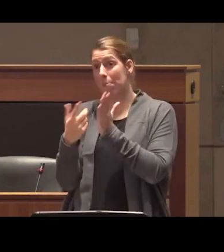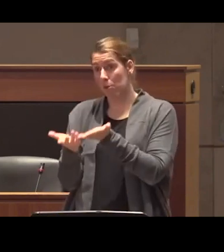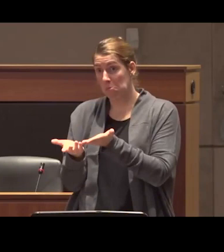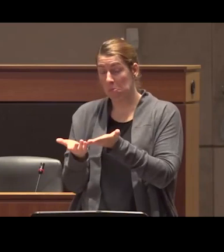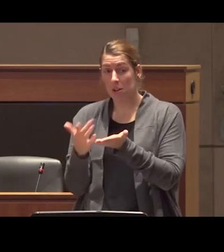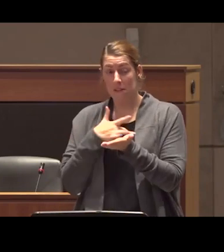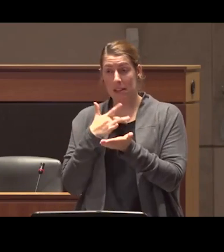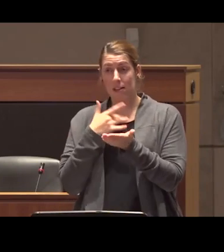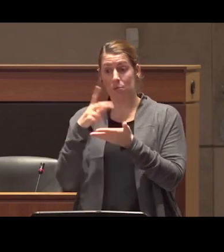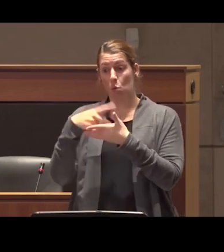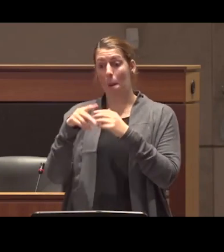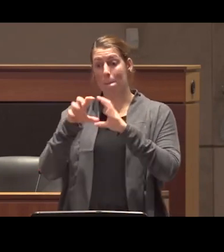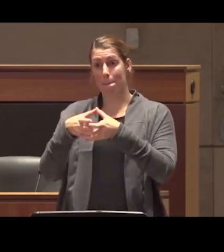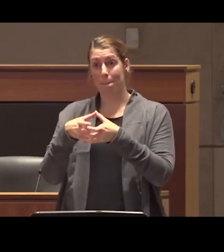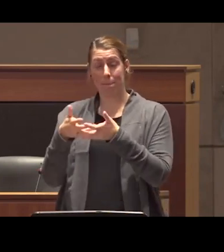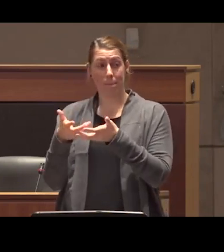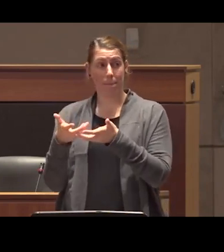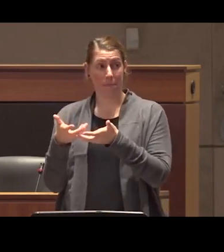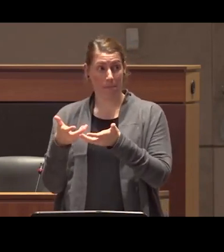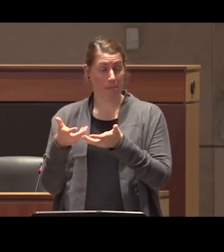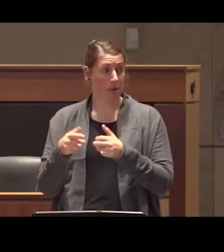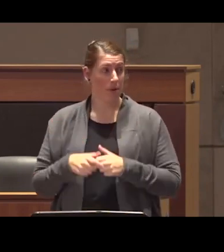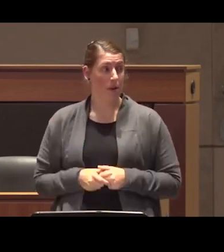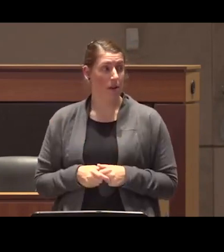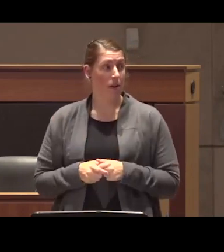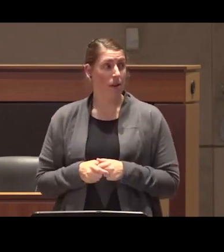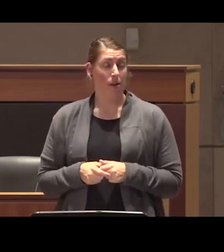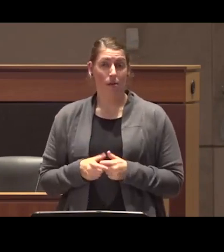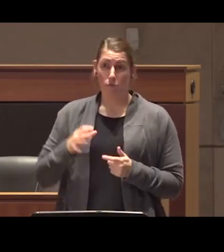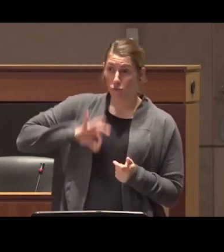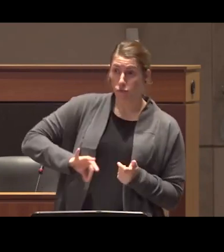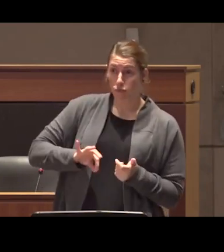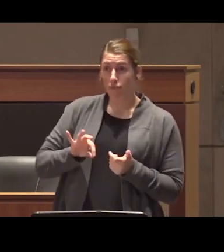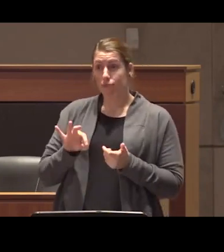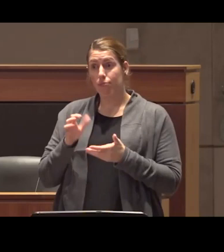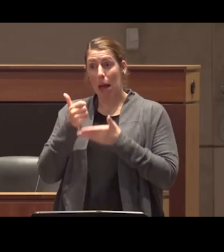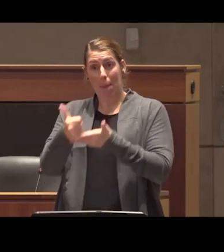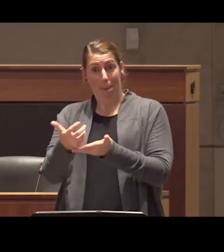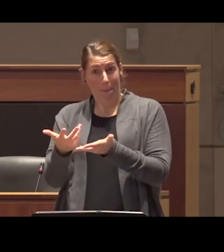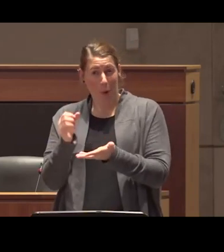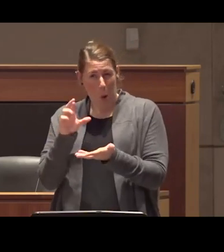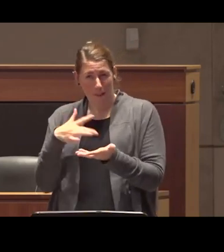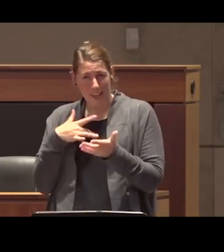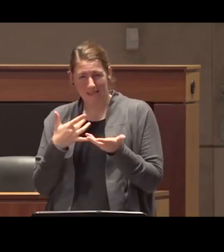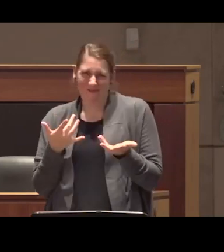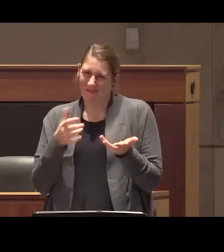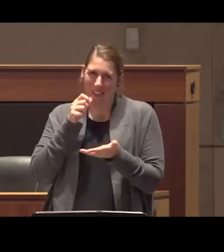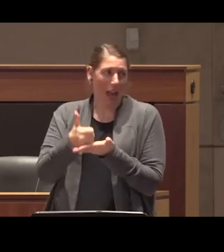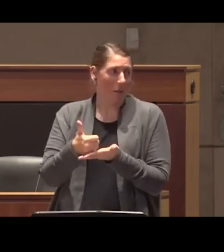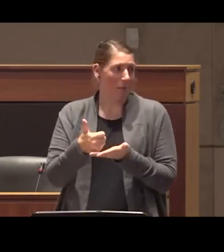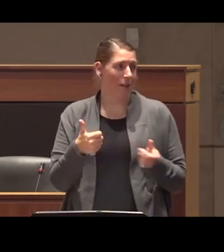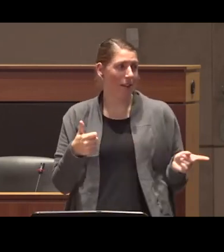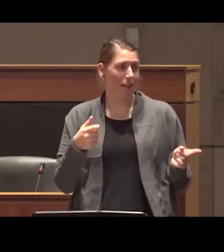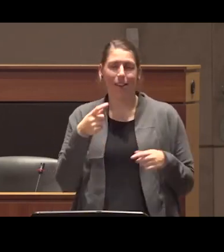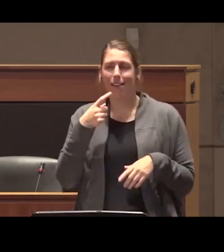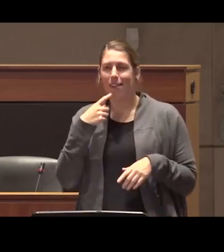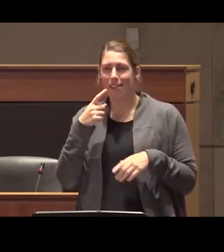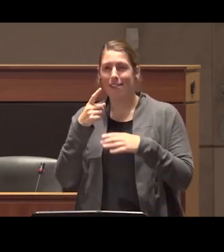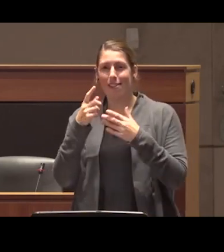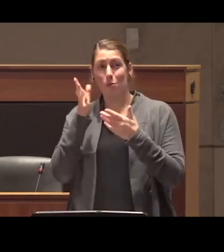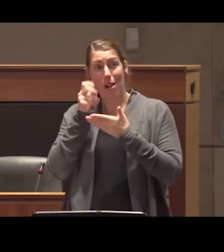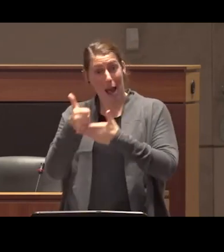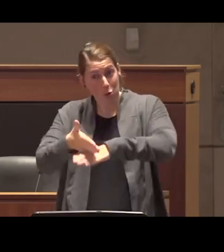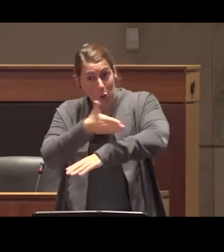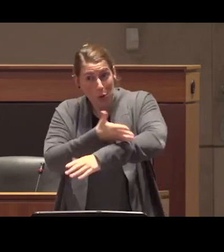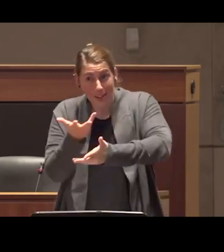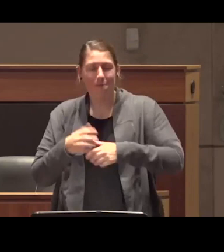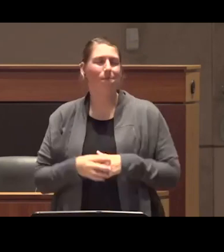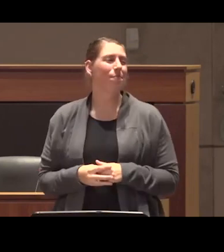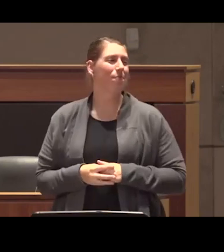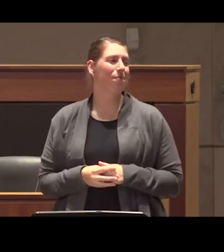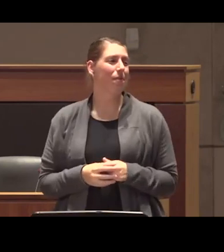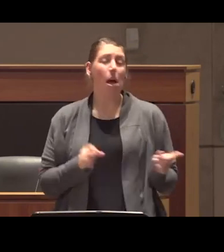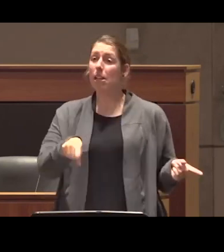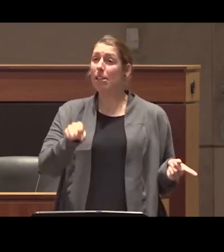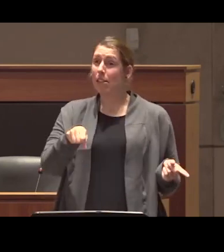think that those are uh help like do they move the needle at all yes I I'm very familiar with